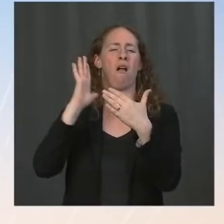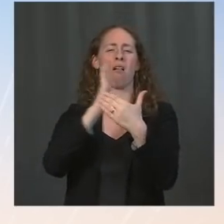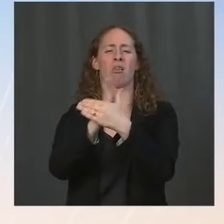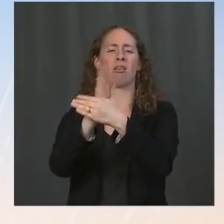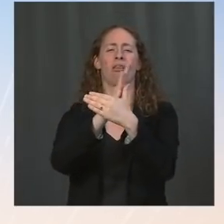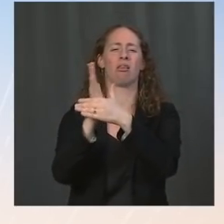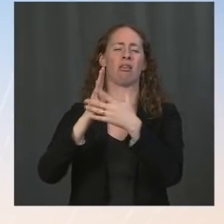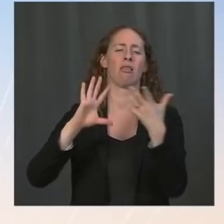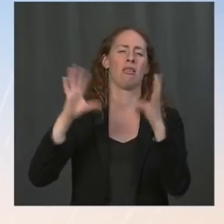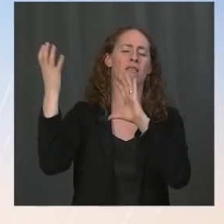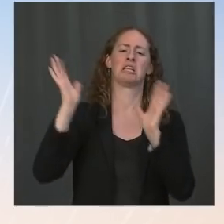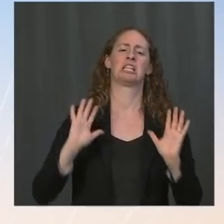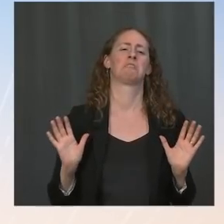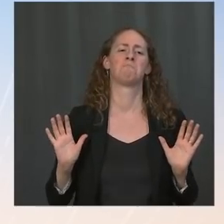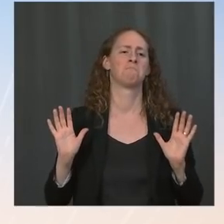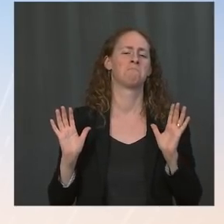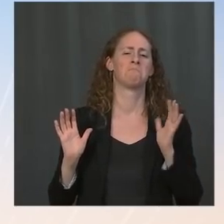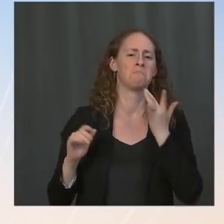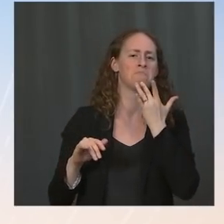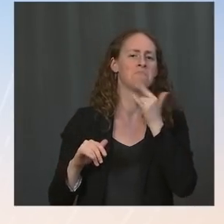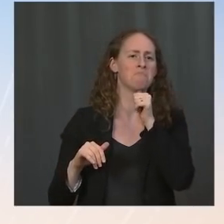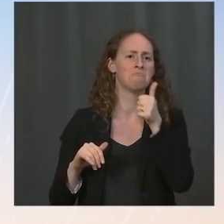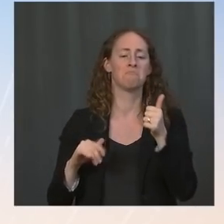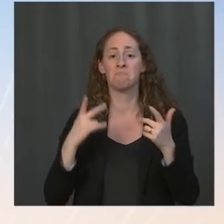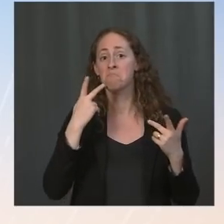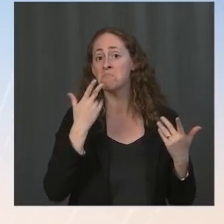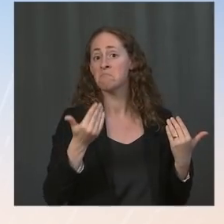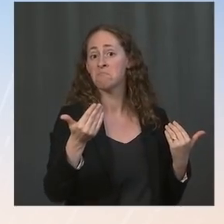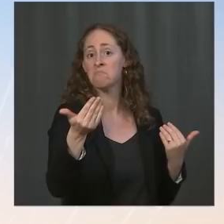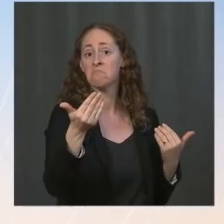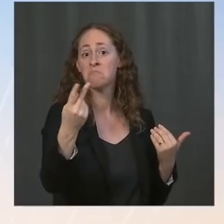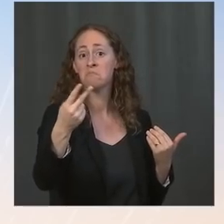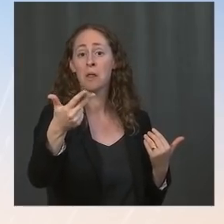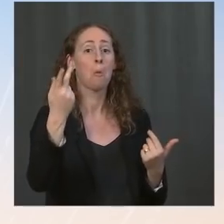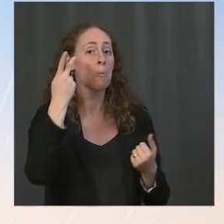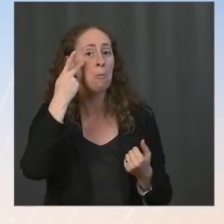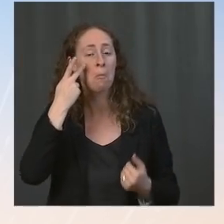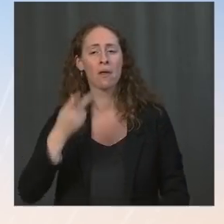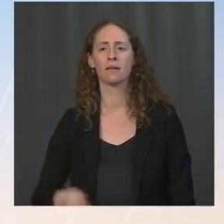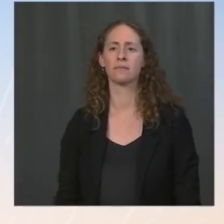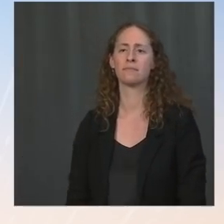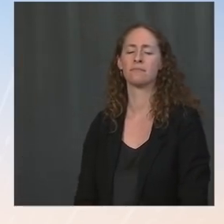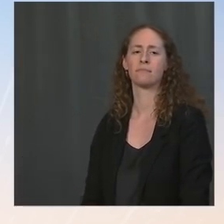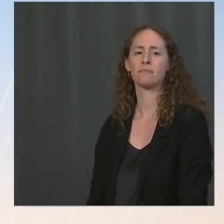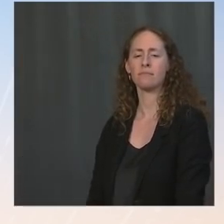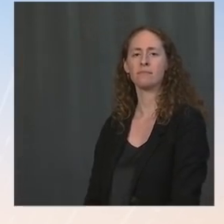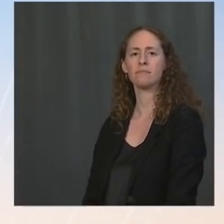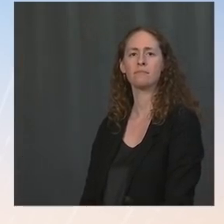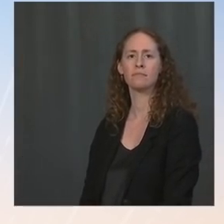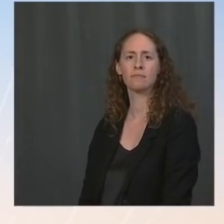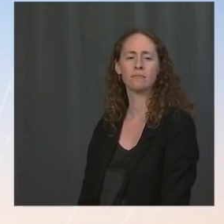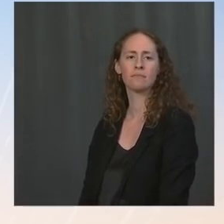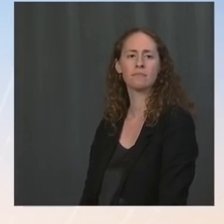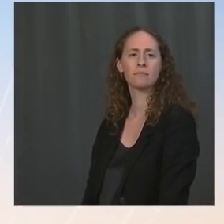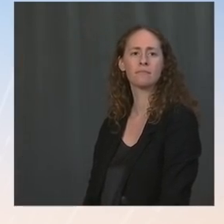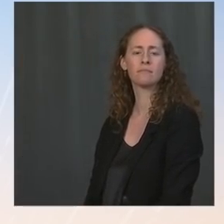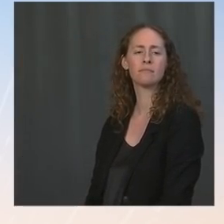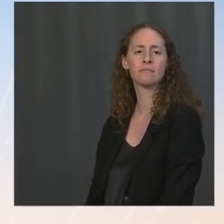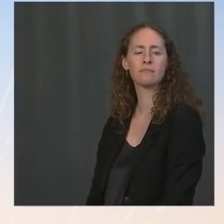We will see how the next few days go. Go ahead, Karen. The Press: Thanks, Jen. We've had reports of hospitals down in Louisiana that are full of COVID patients